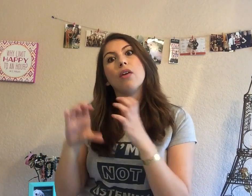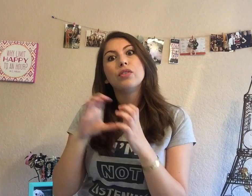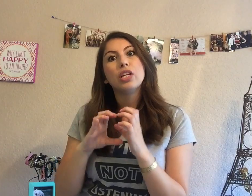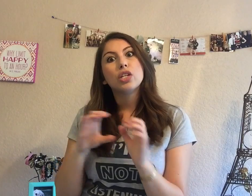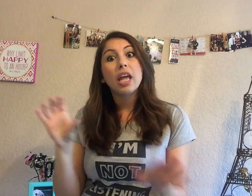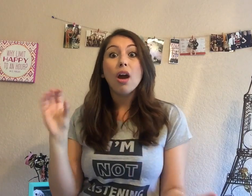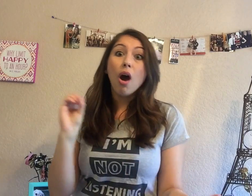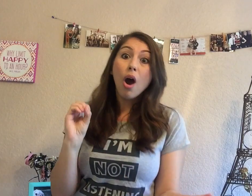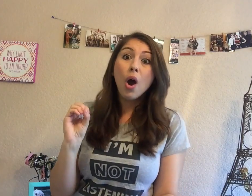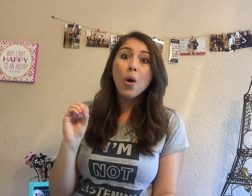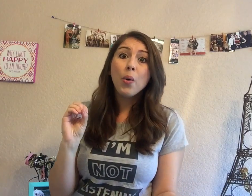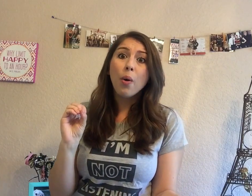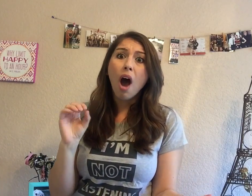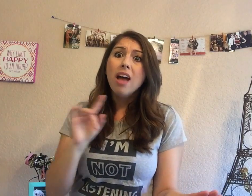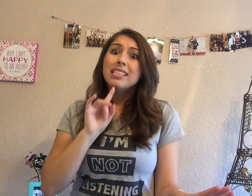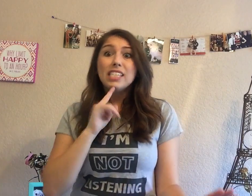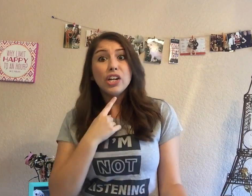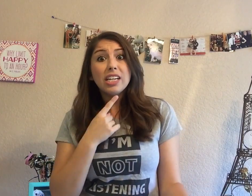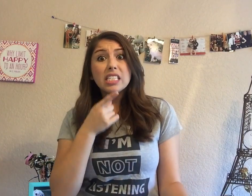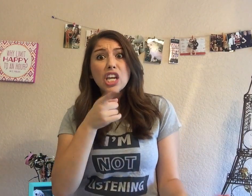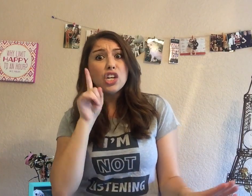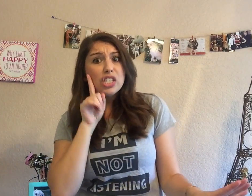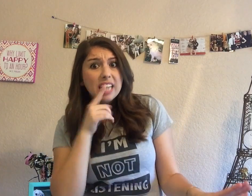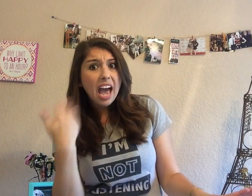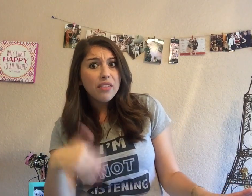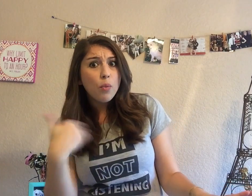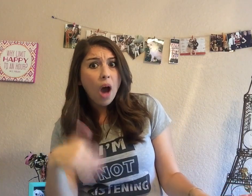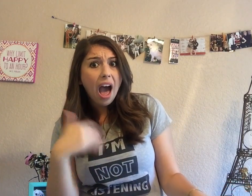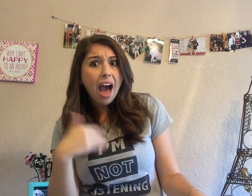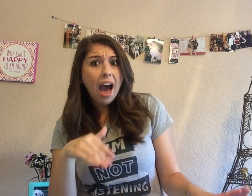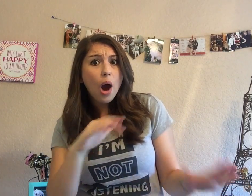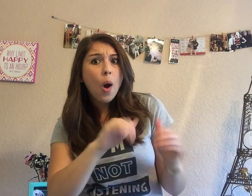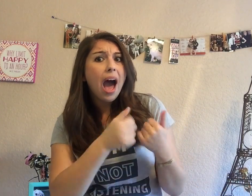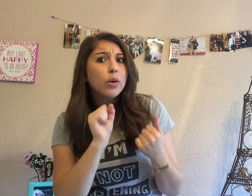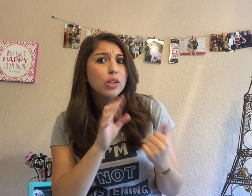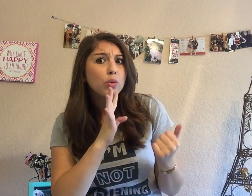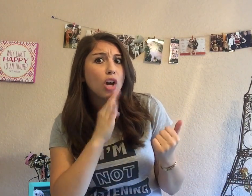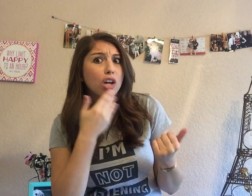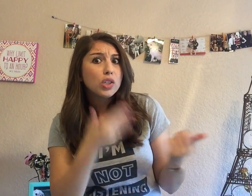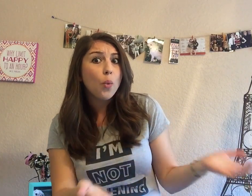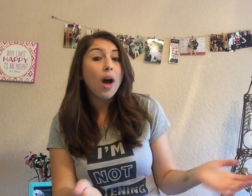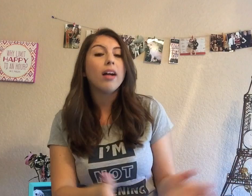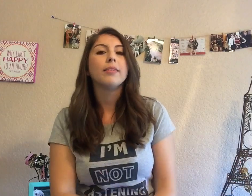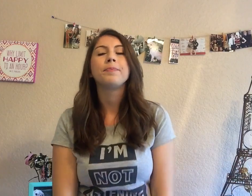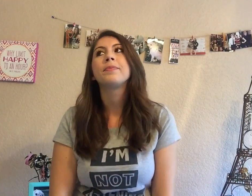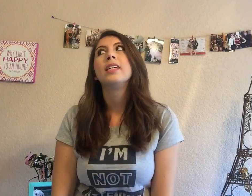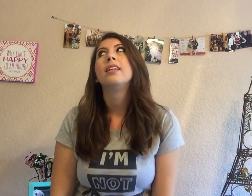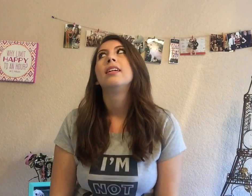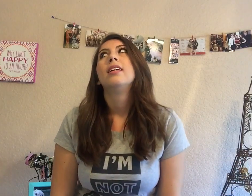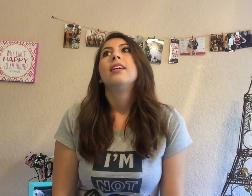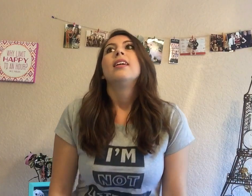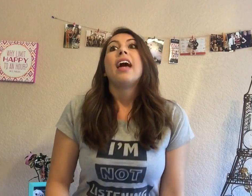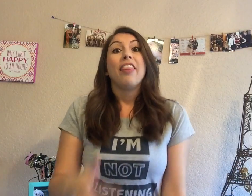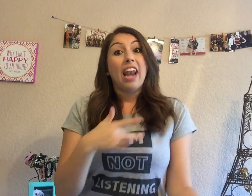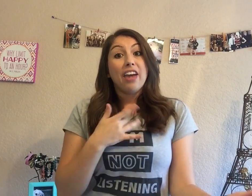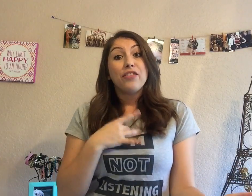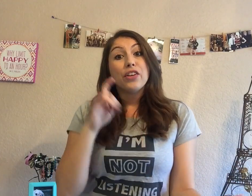conversation like "Oh! Seriously!? You are Deaf? Wow!" "How can you talk so well?" and then I feel